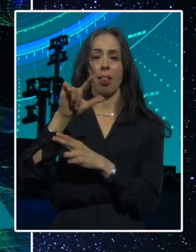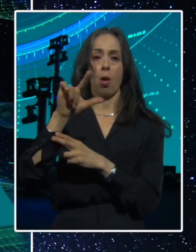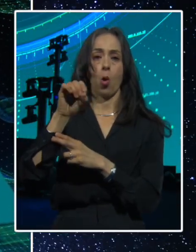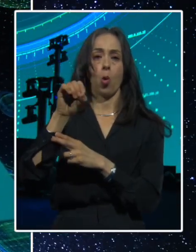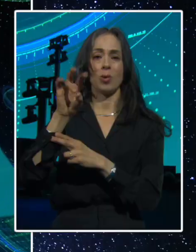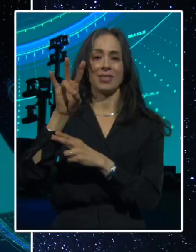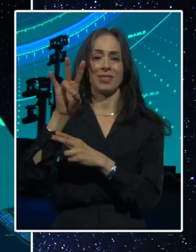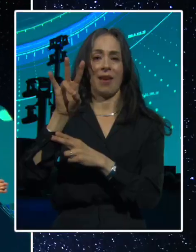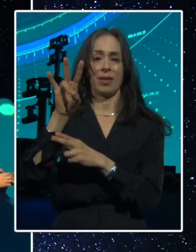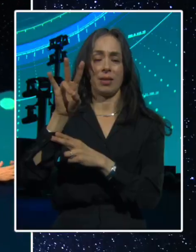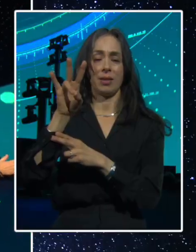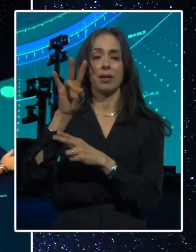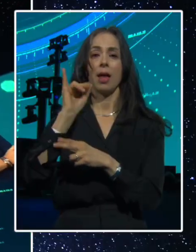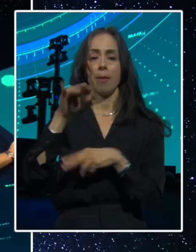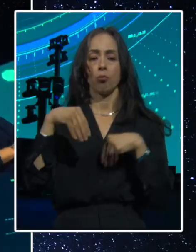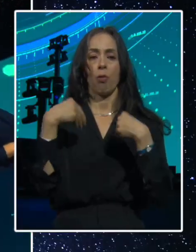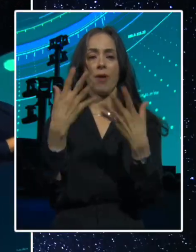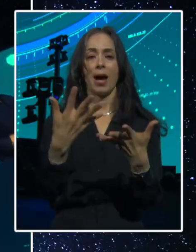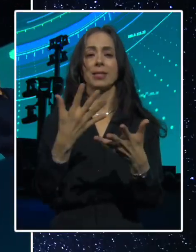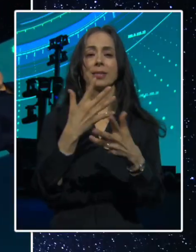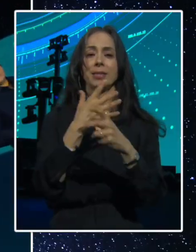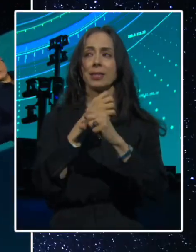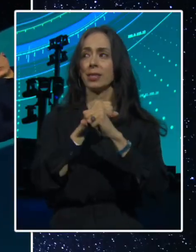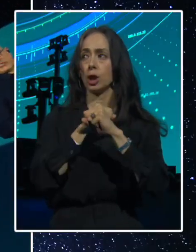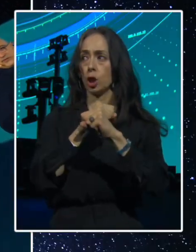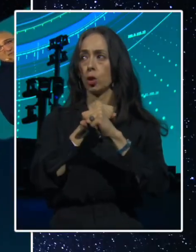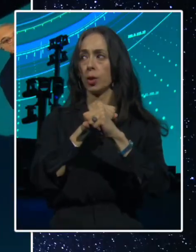iLO 7 provides a silicon-level security,